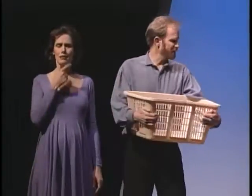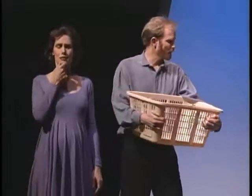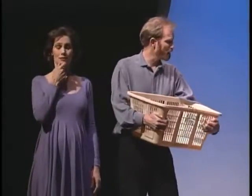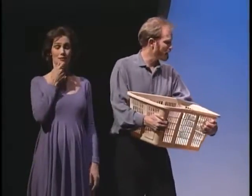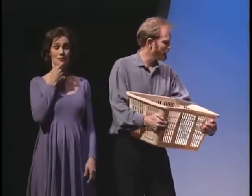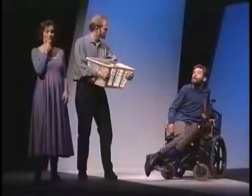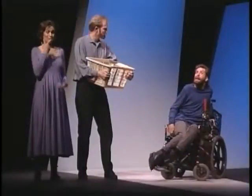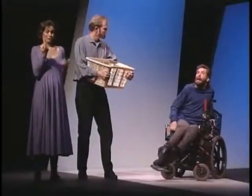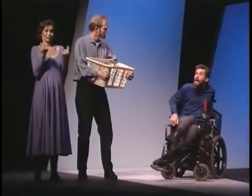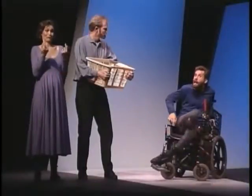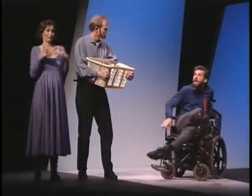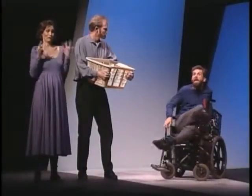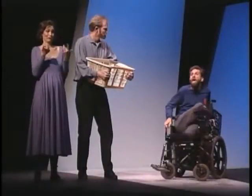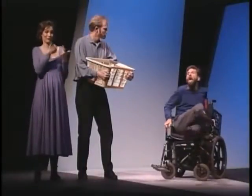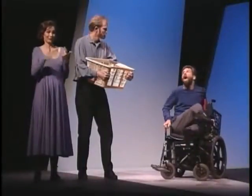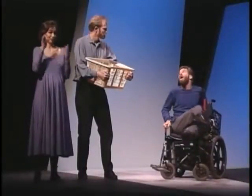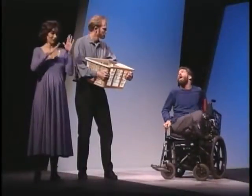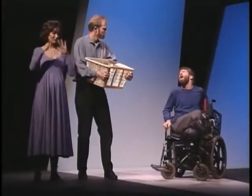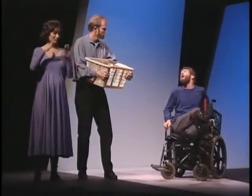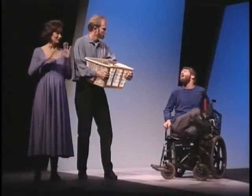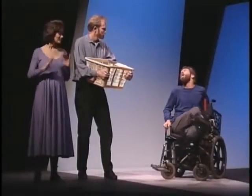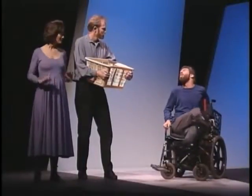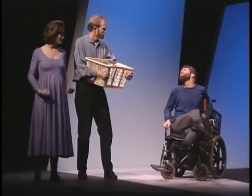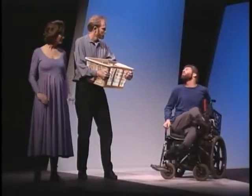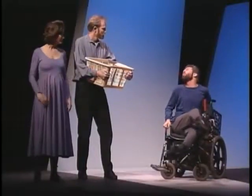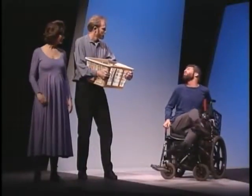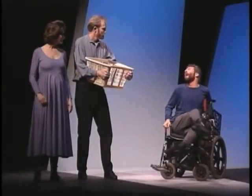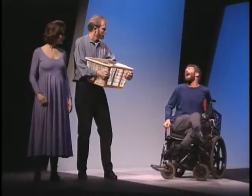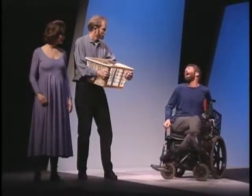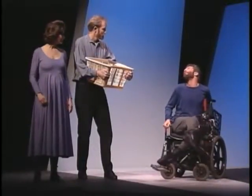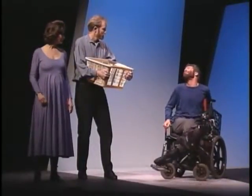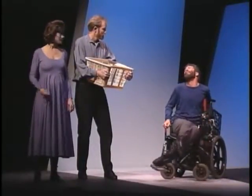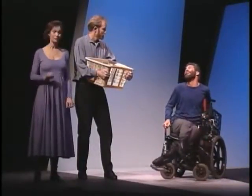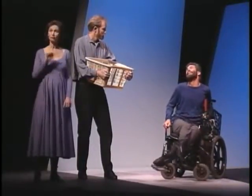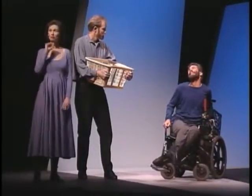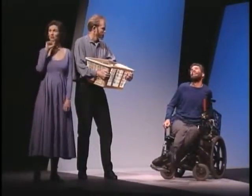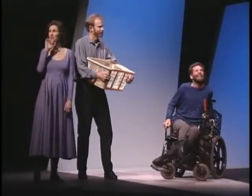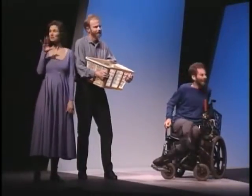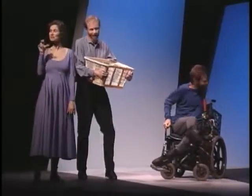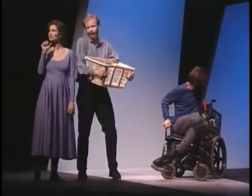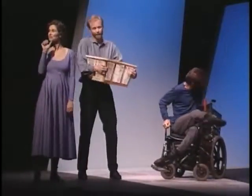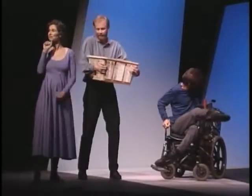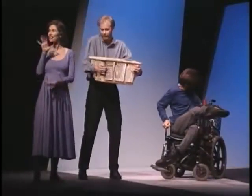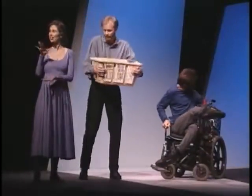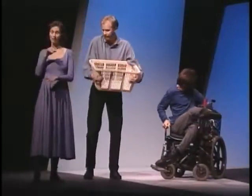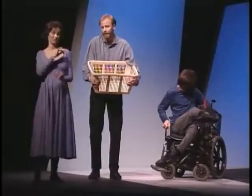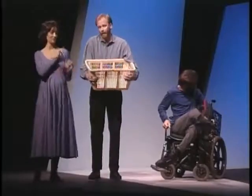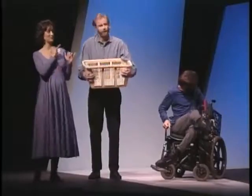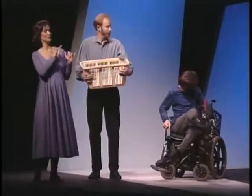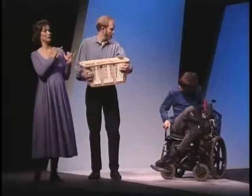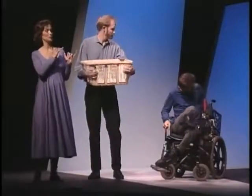trouble lately yeah me neither you know actually life's been pretty